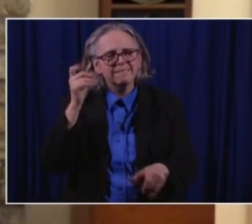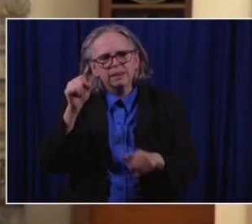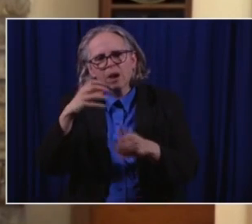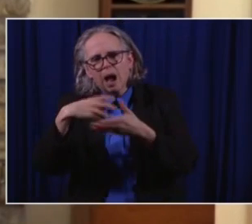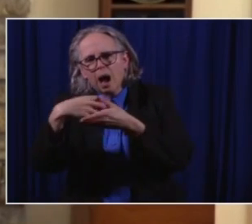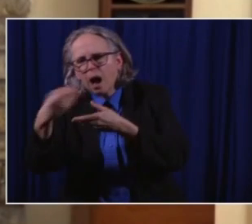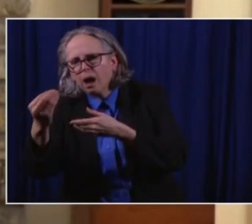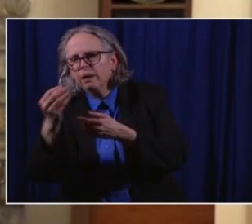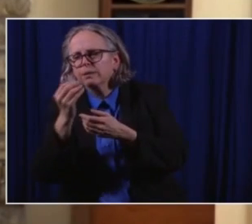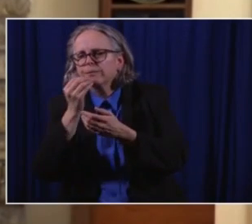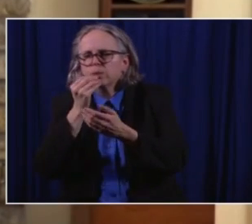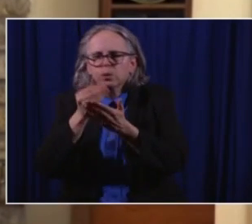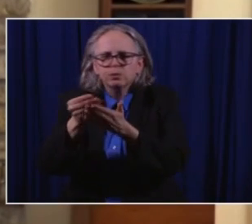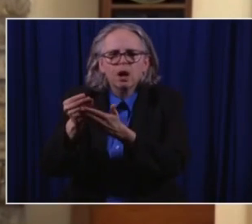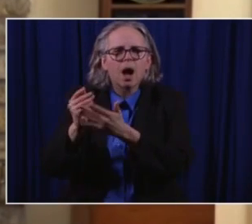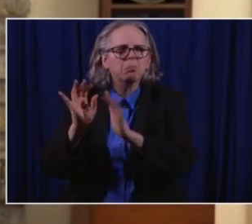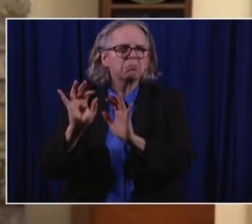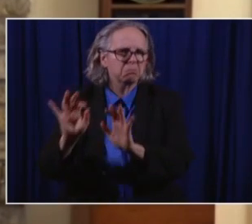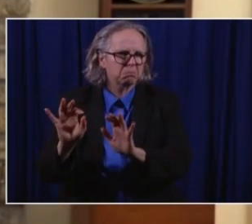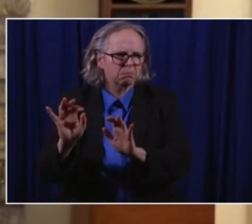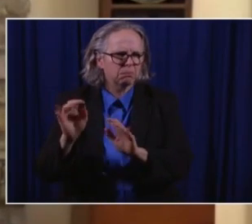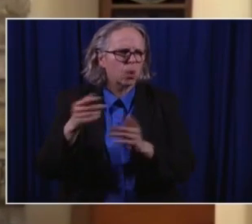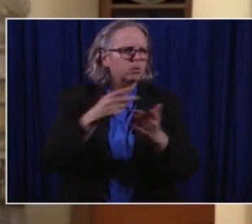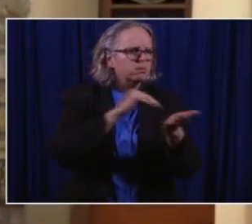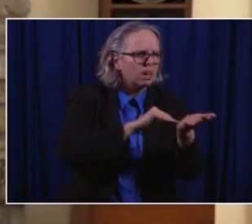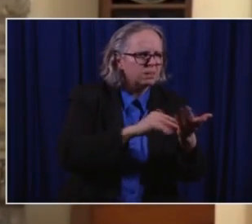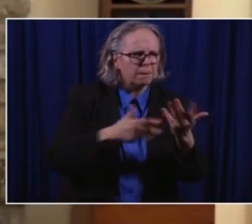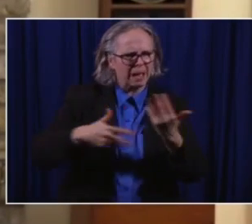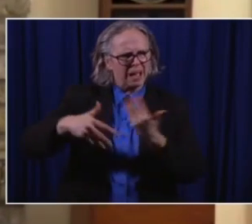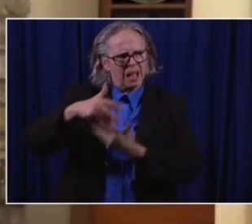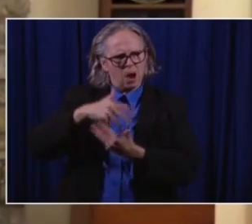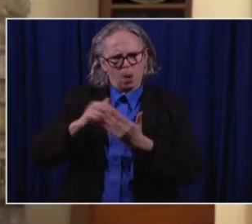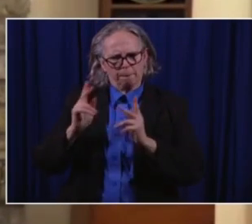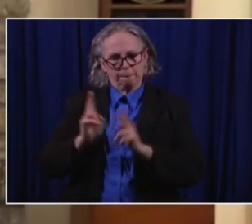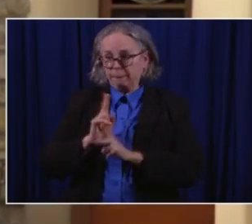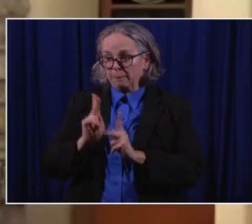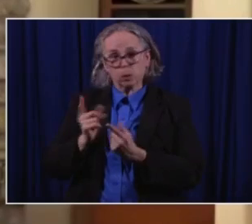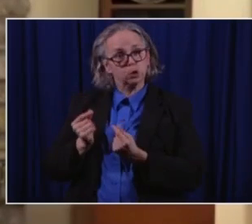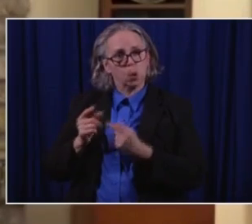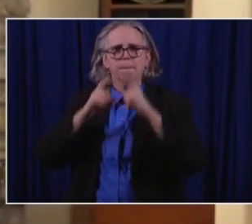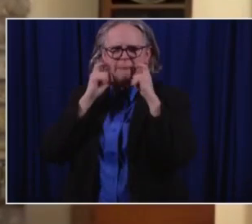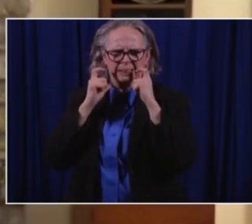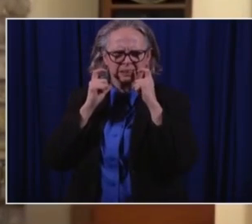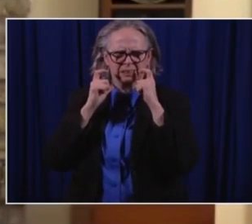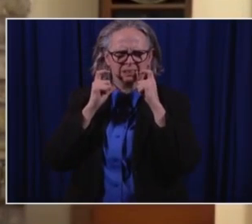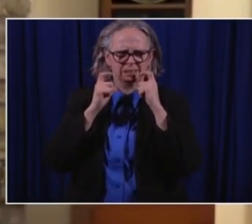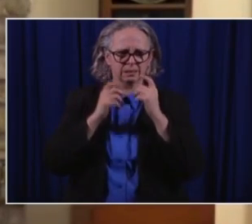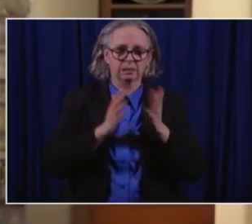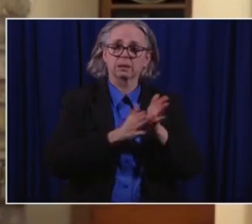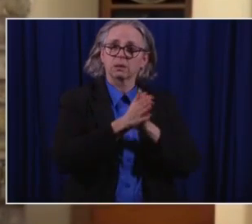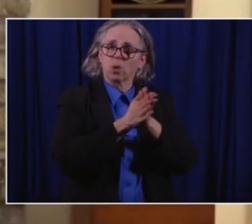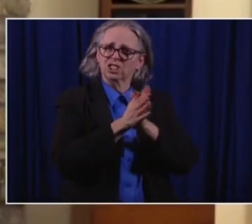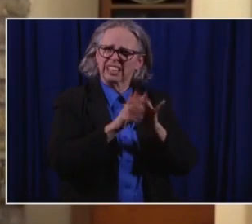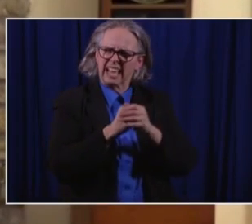the impact of this virus. This includes recommendations to stay at home. Stay at home except for necessary trips for supplies. Consistent